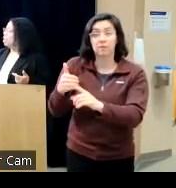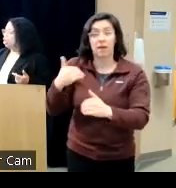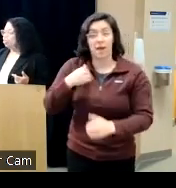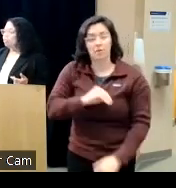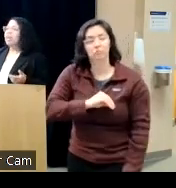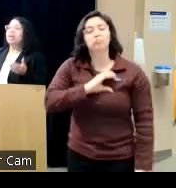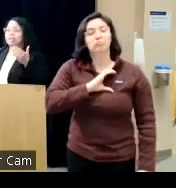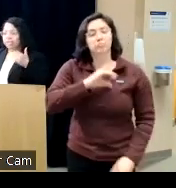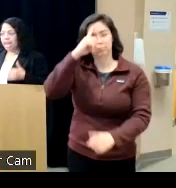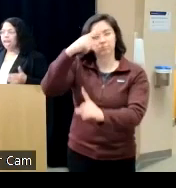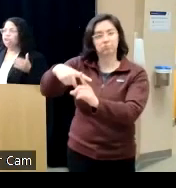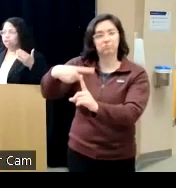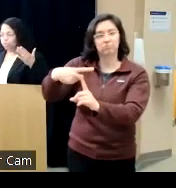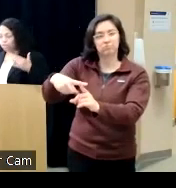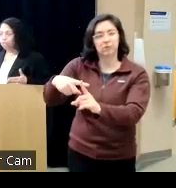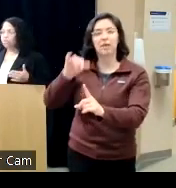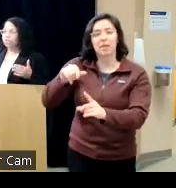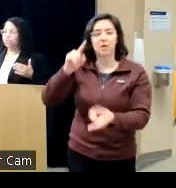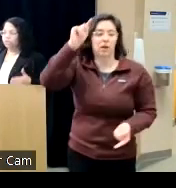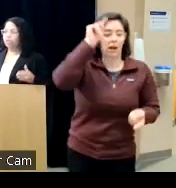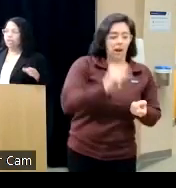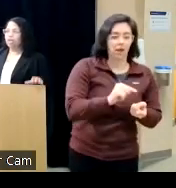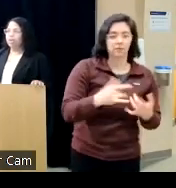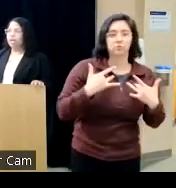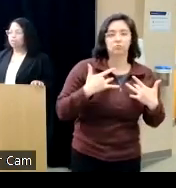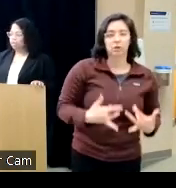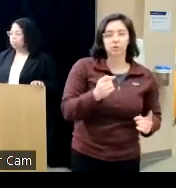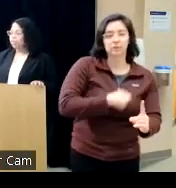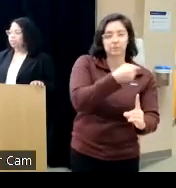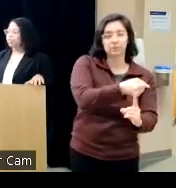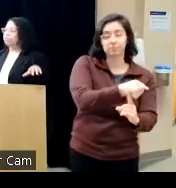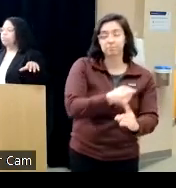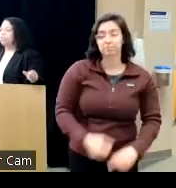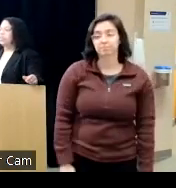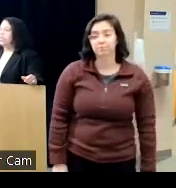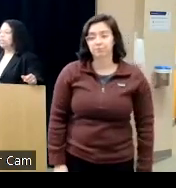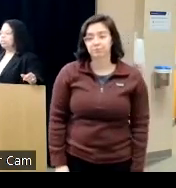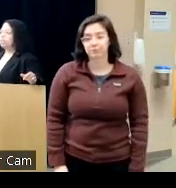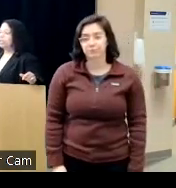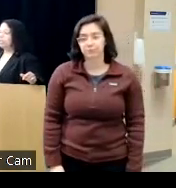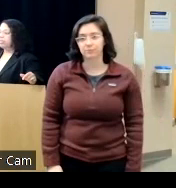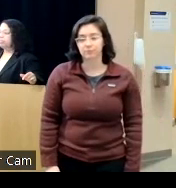self-esteem that could reduce some of the impact of the depressive symptoms that they experienced